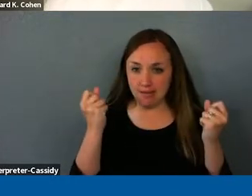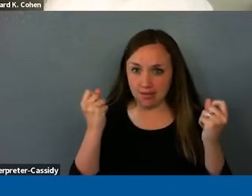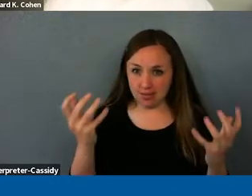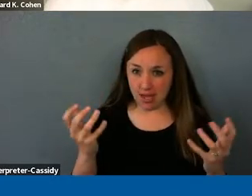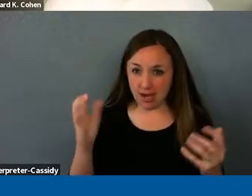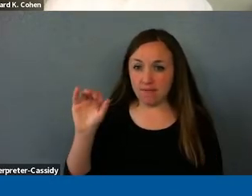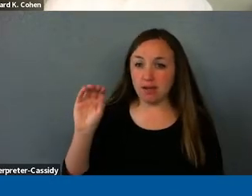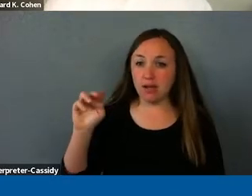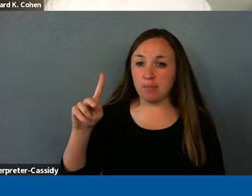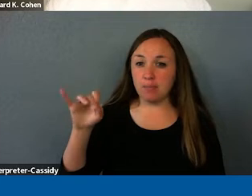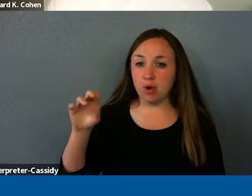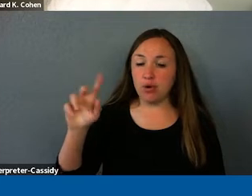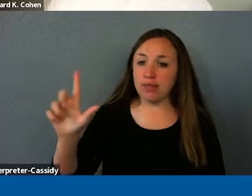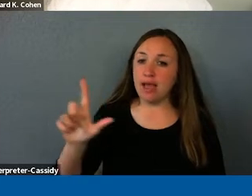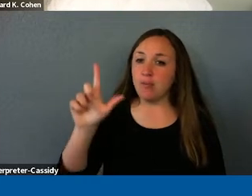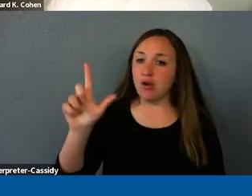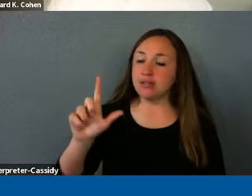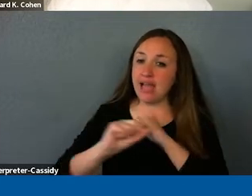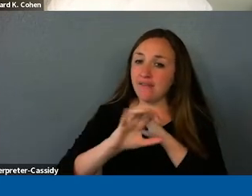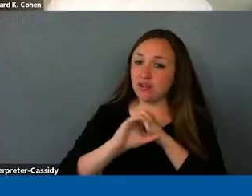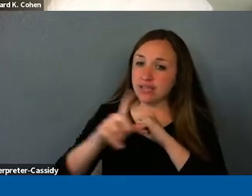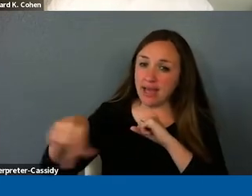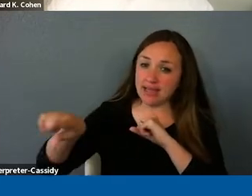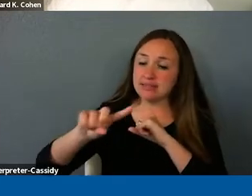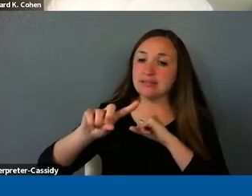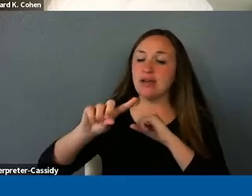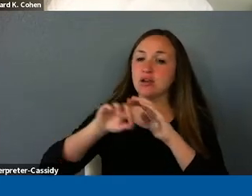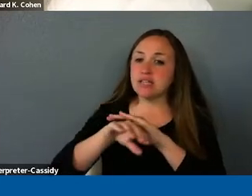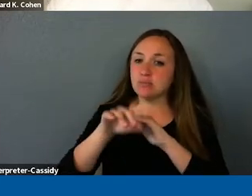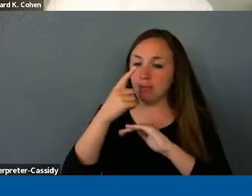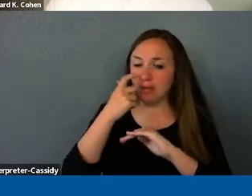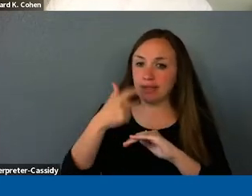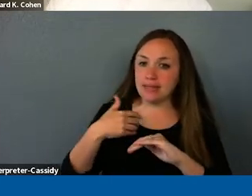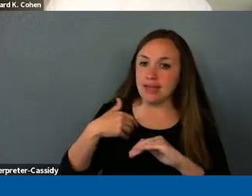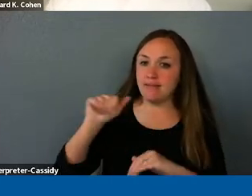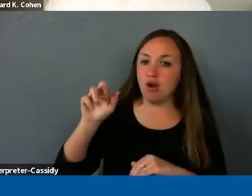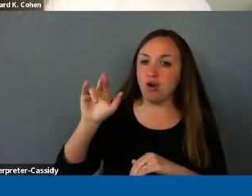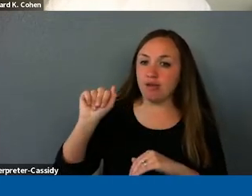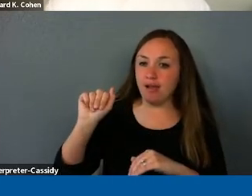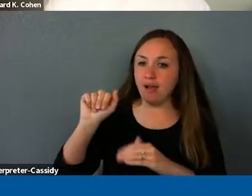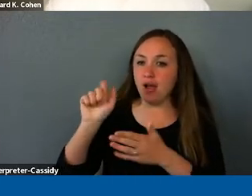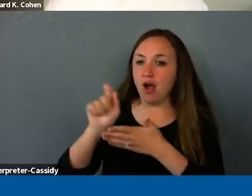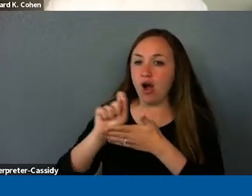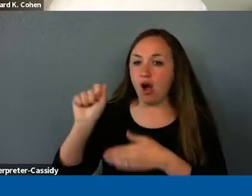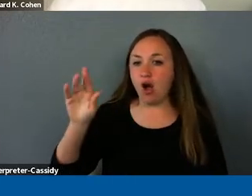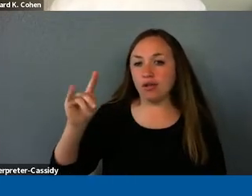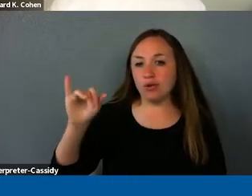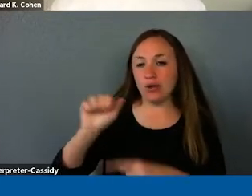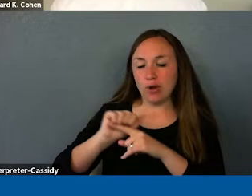advertise they're accessible because they implement the ARIA Authoring Practices. Just be aware that it doesn't always guarantee accessibility.